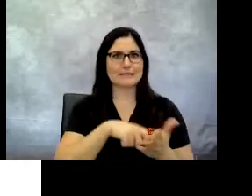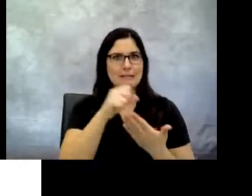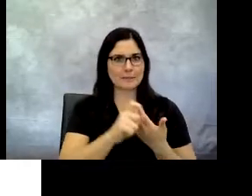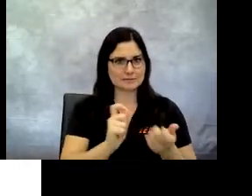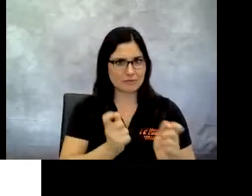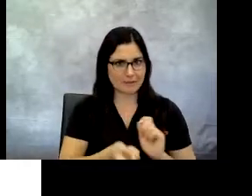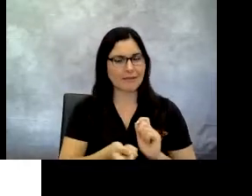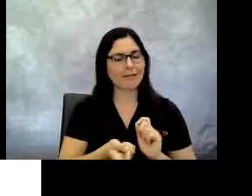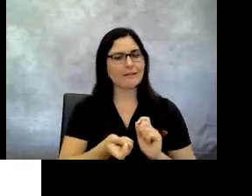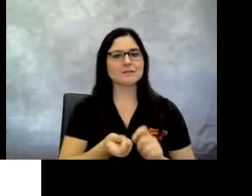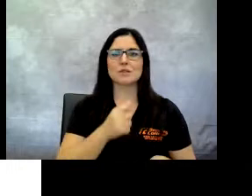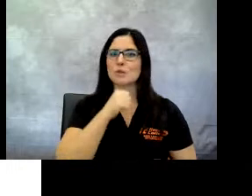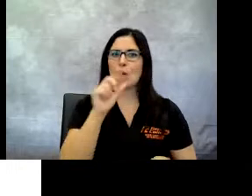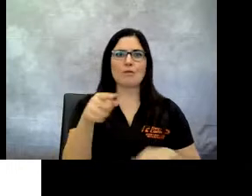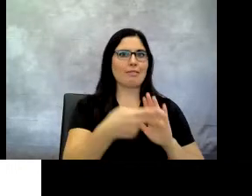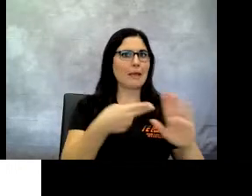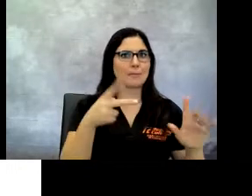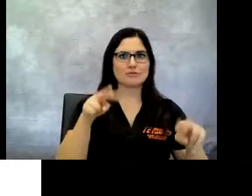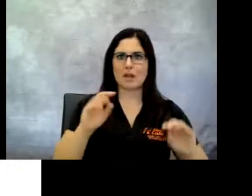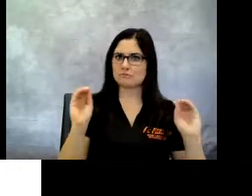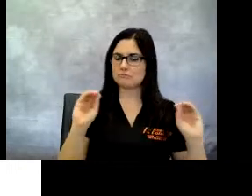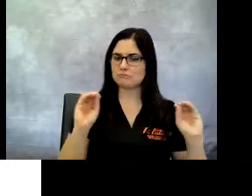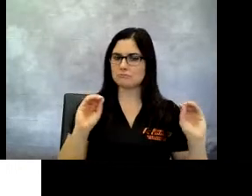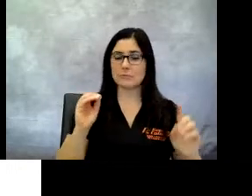Now, don't label or judge somebody who has a mental illness.